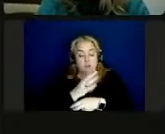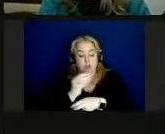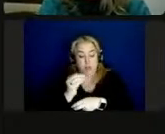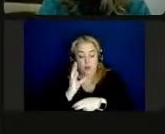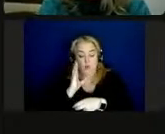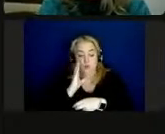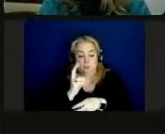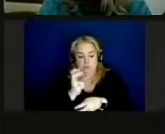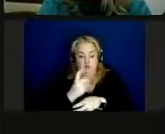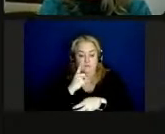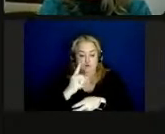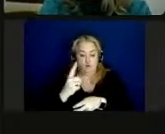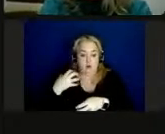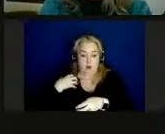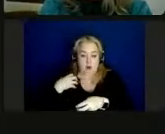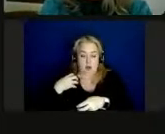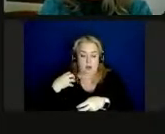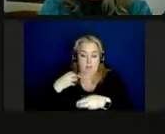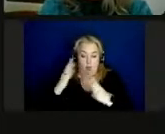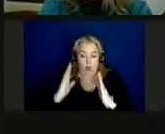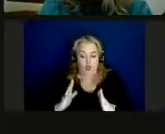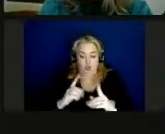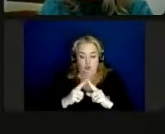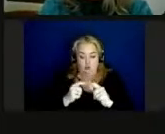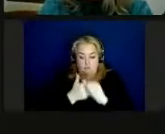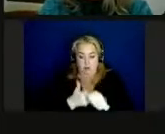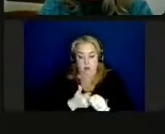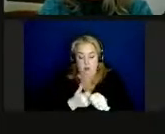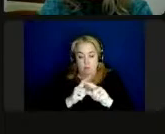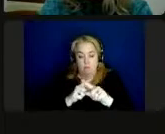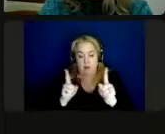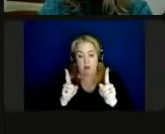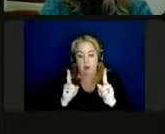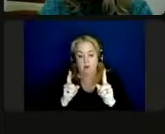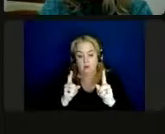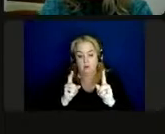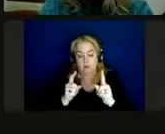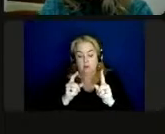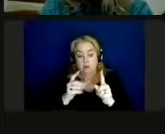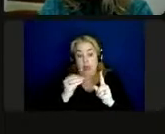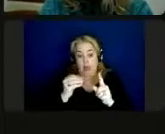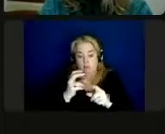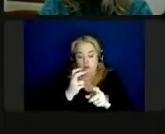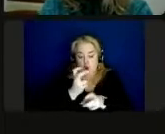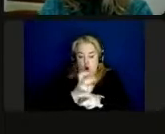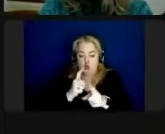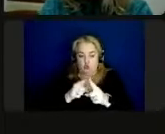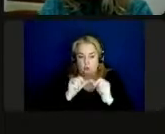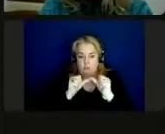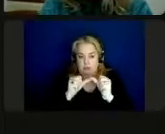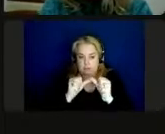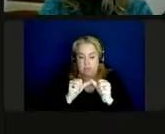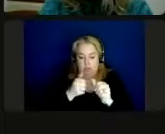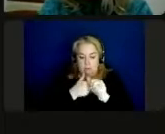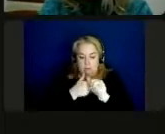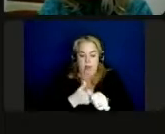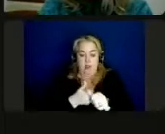JUST REAL QUICK.